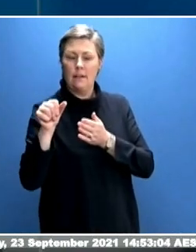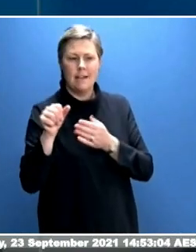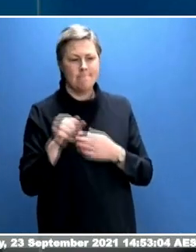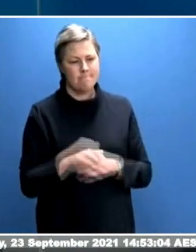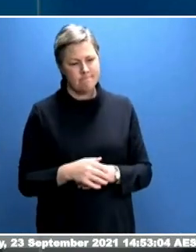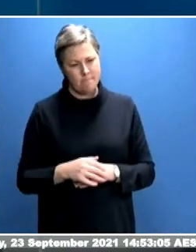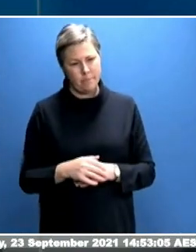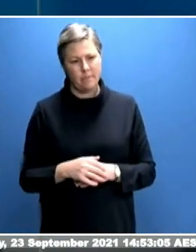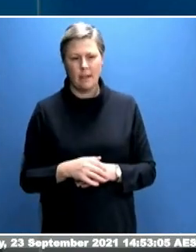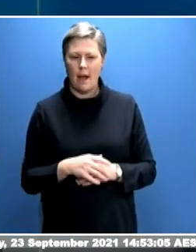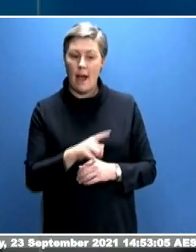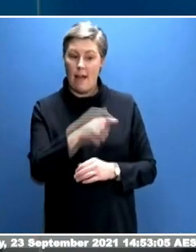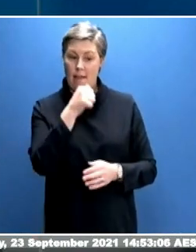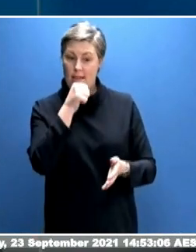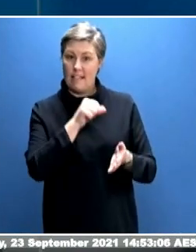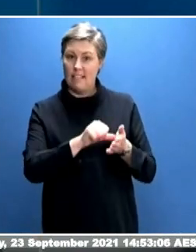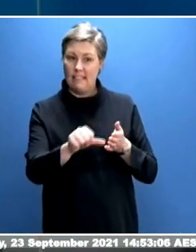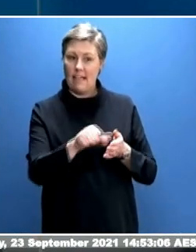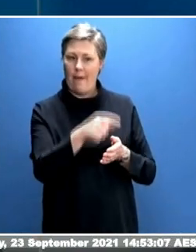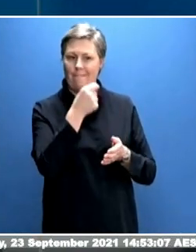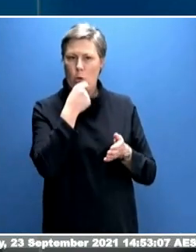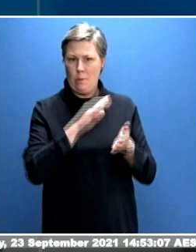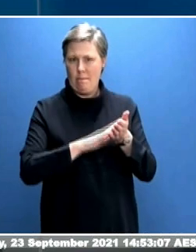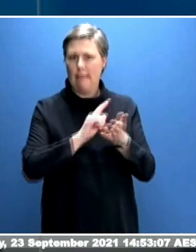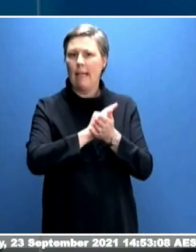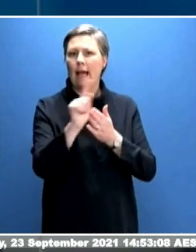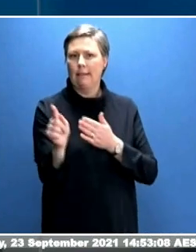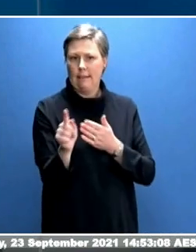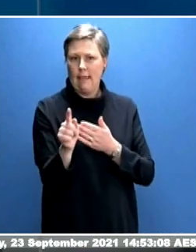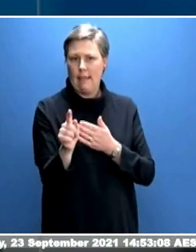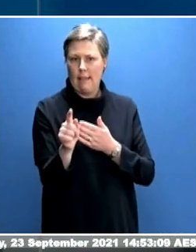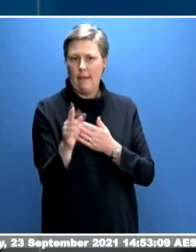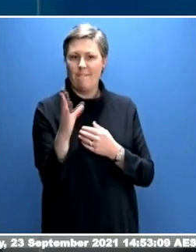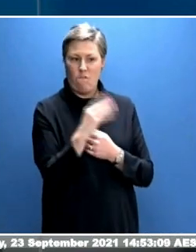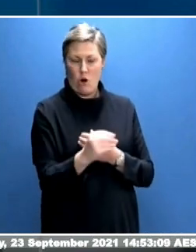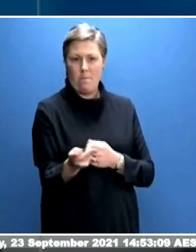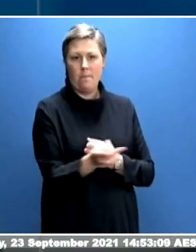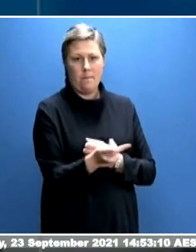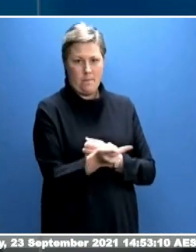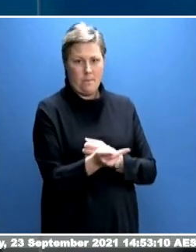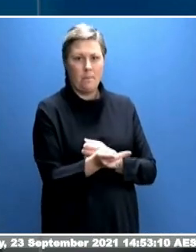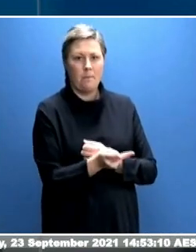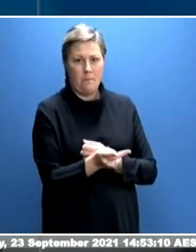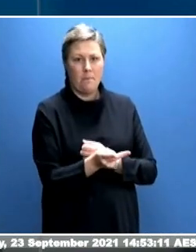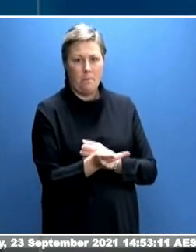number of months later, that that letter came in from both NT LAC and NAAJA, and in